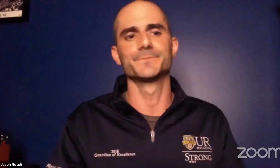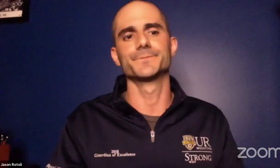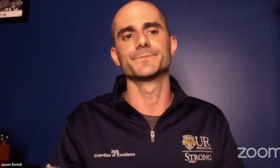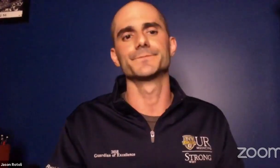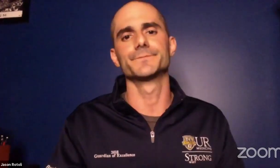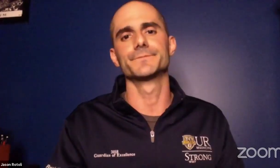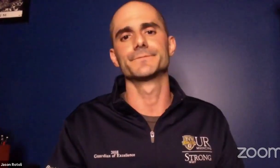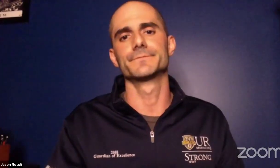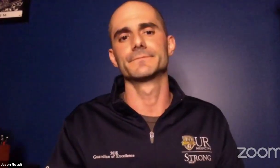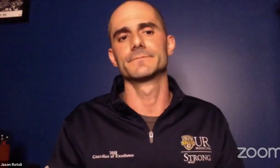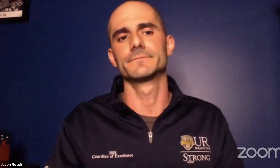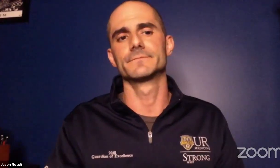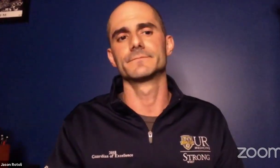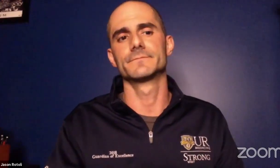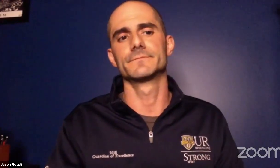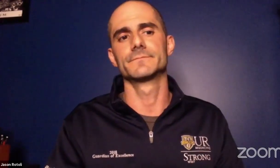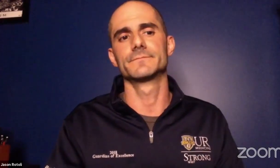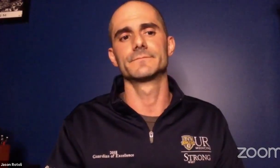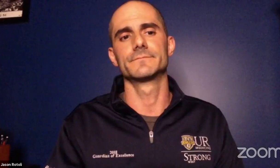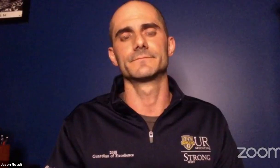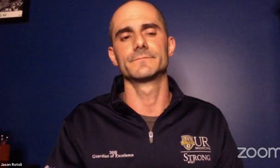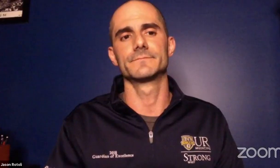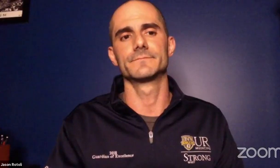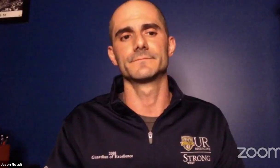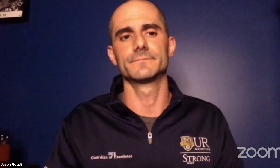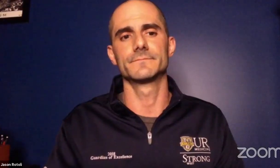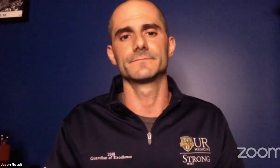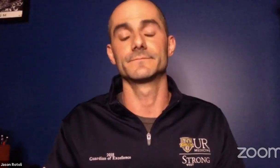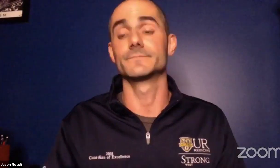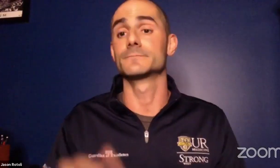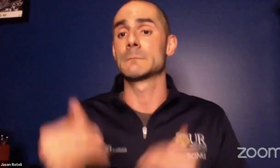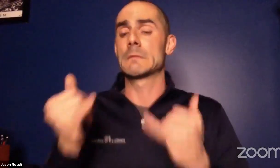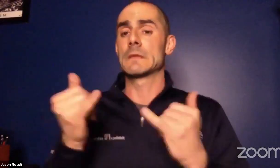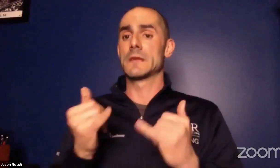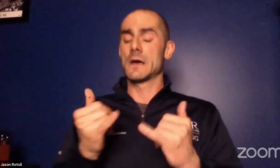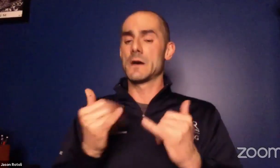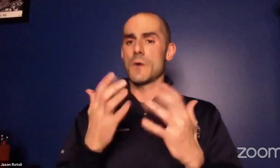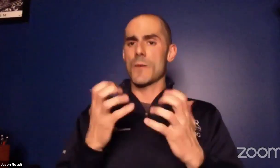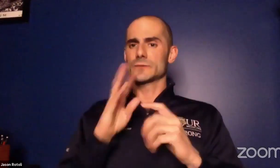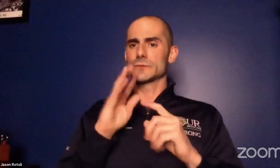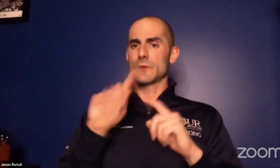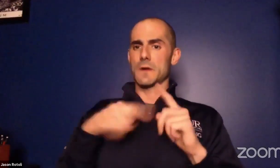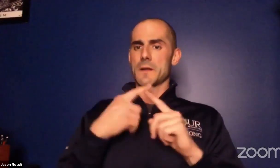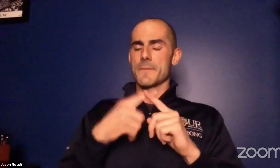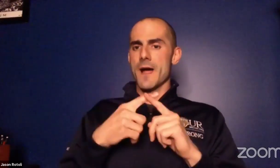It really depends on what type of care you need when you decide to go, where you're going.